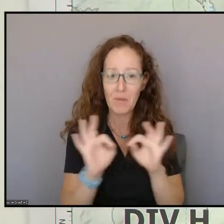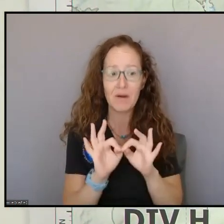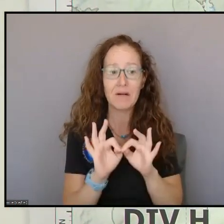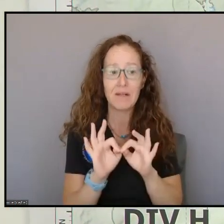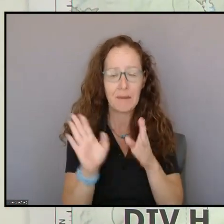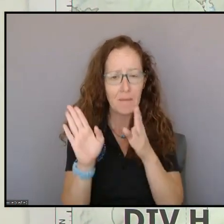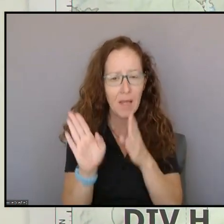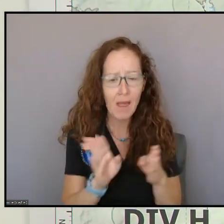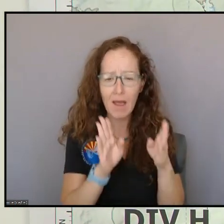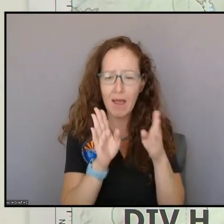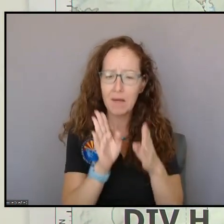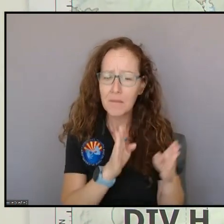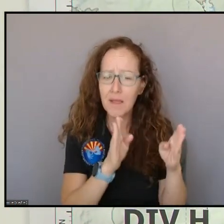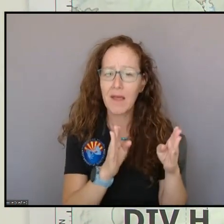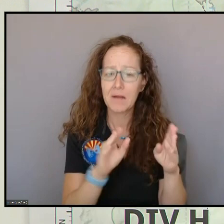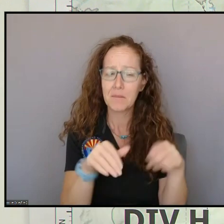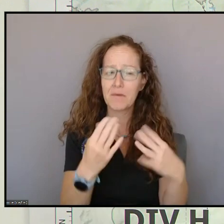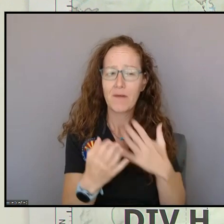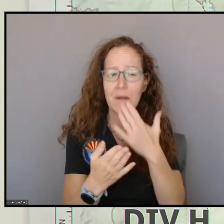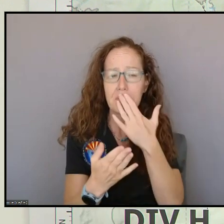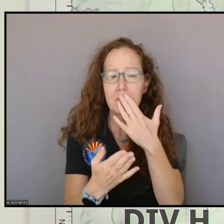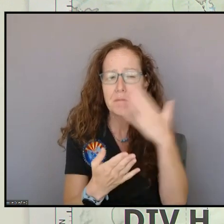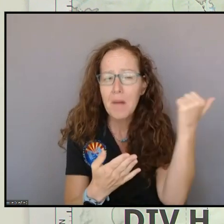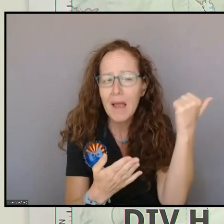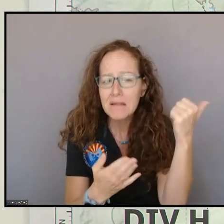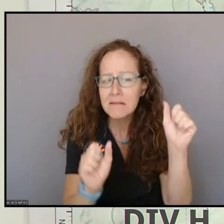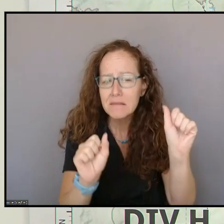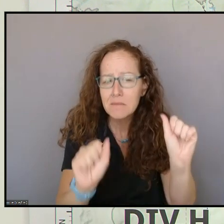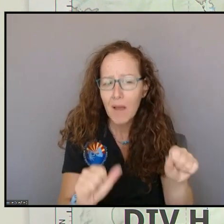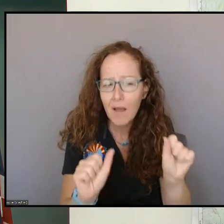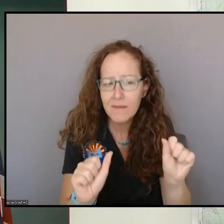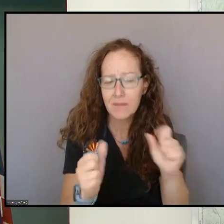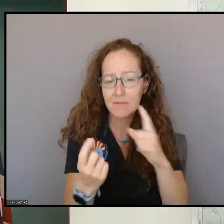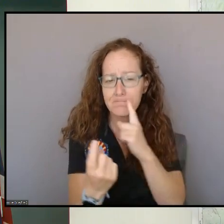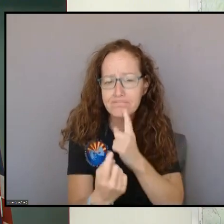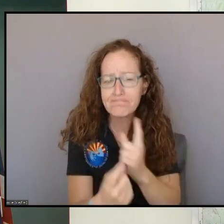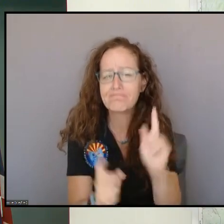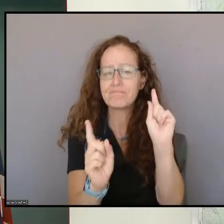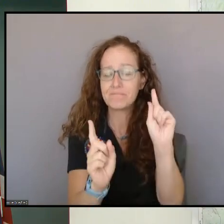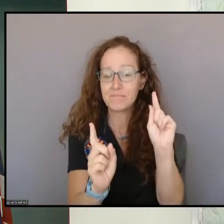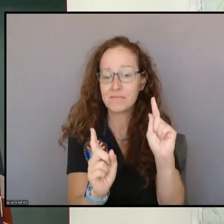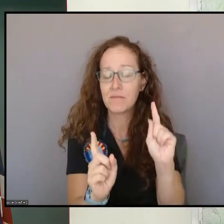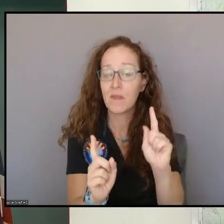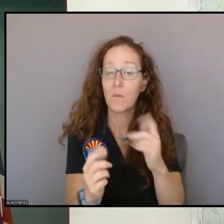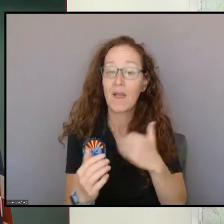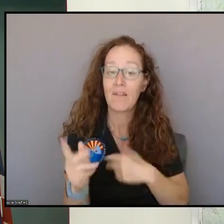for several days now, multiple days now. Folks on the ground who have a lot of experience, a lot of time doing this. And so